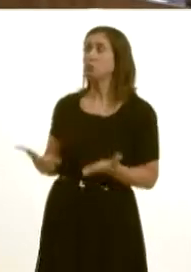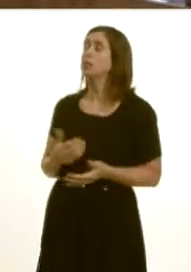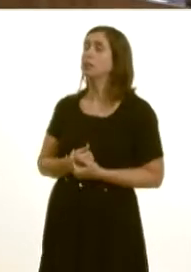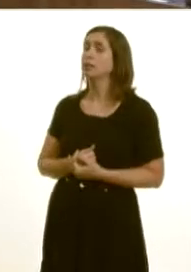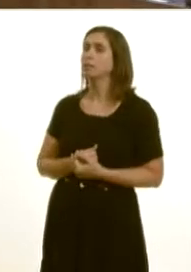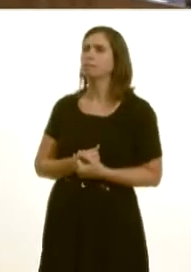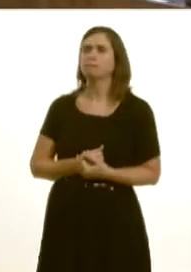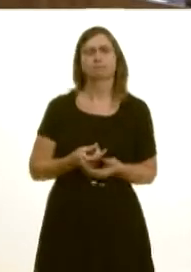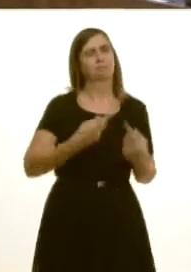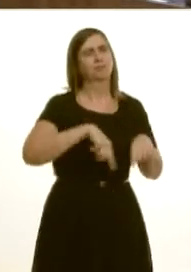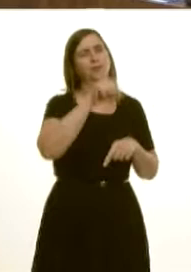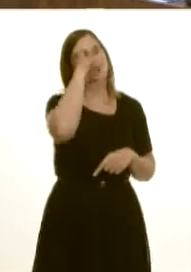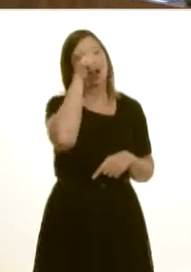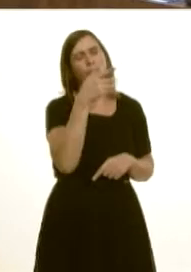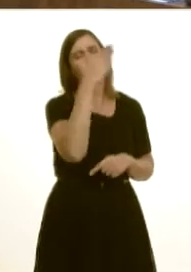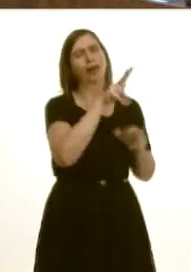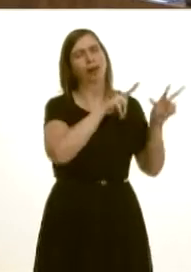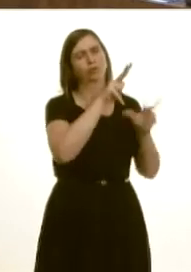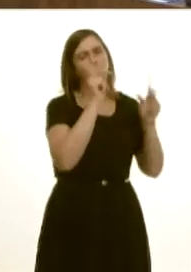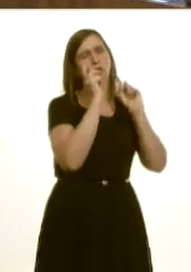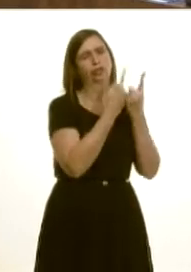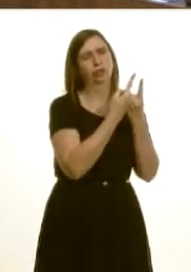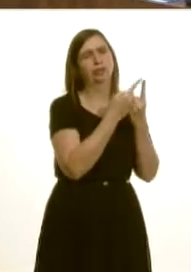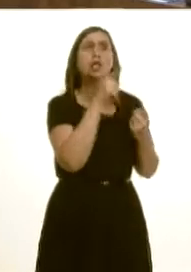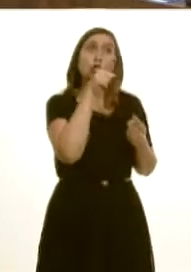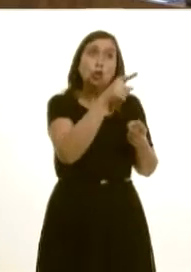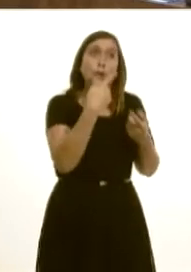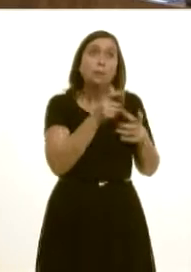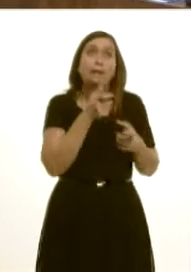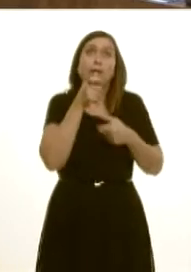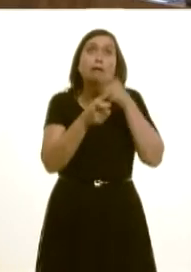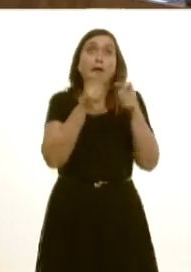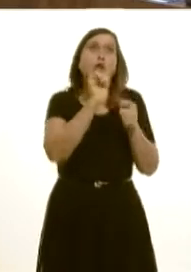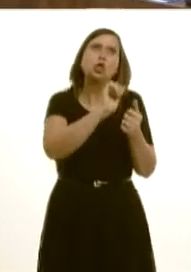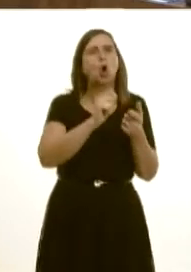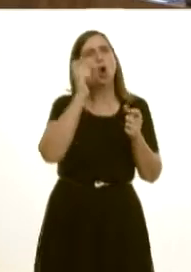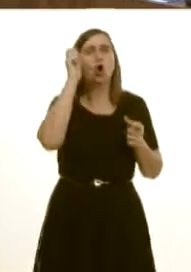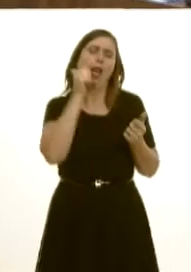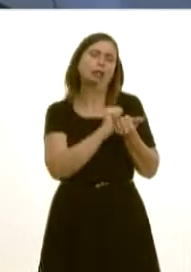that we all know that you went to Aberystwyth, but it was your terminology that addressed them as your college chums when you lodged here in Cardiff—